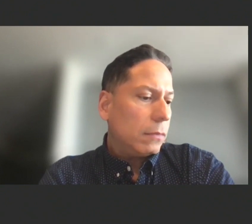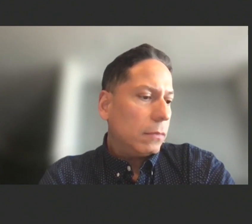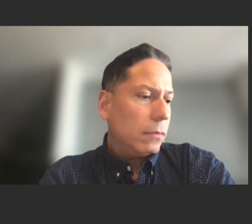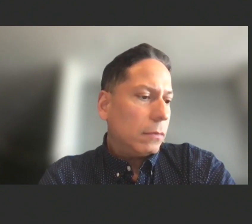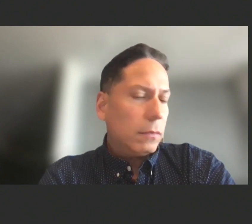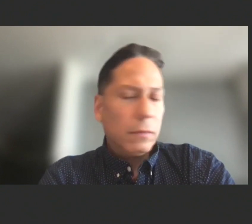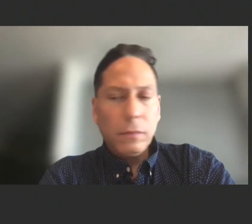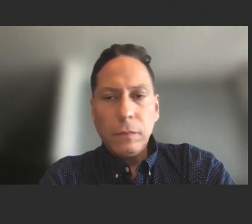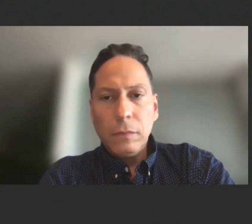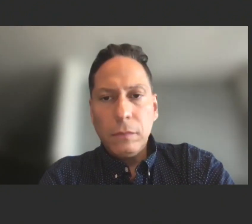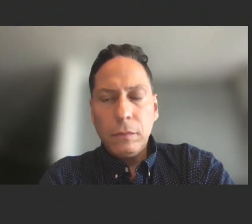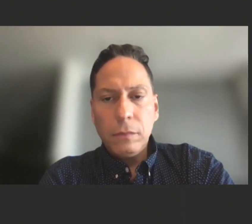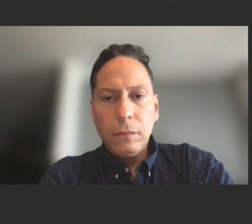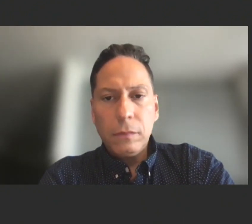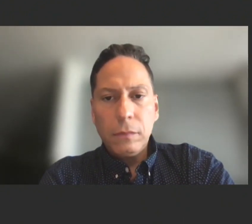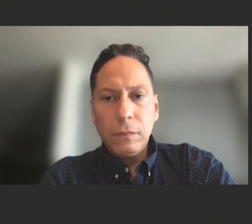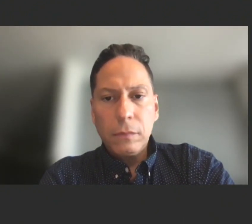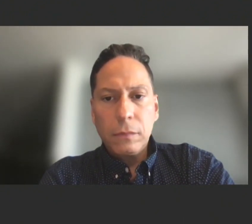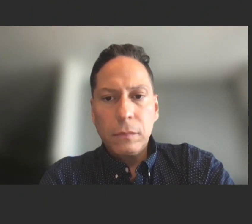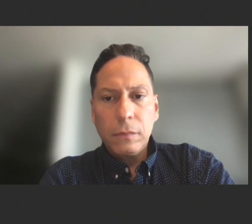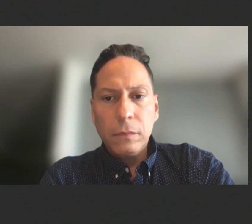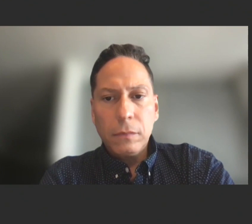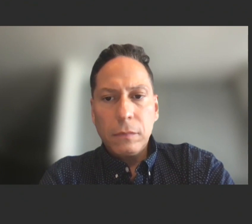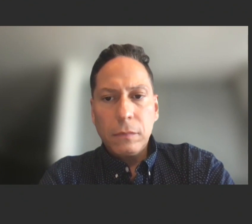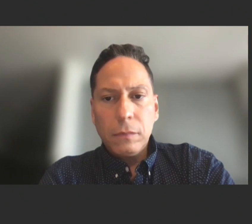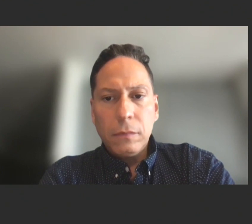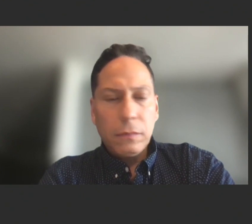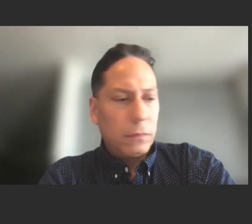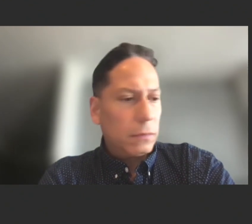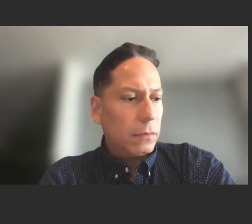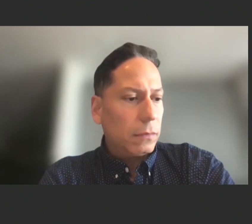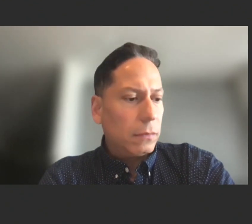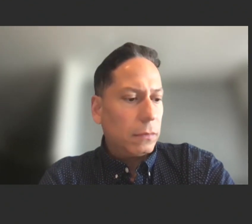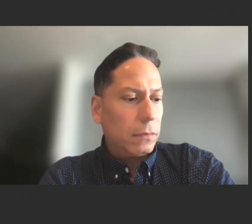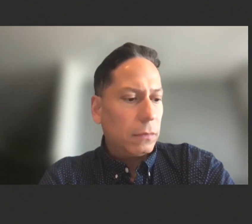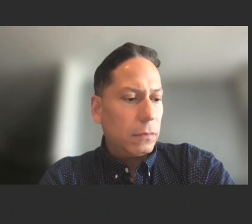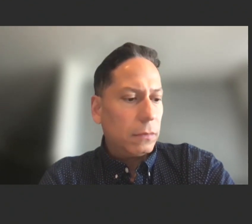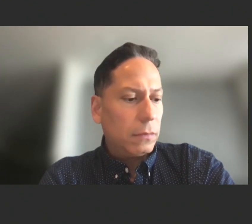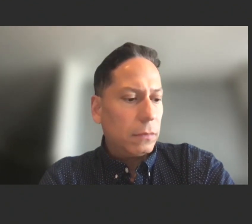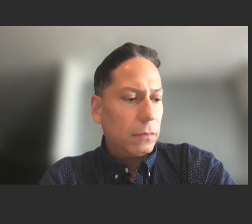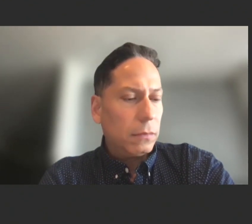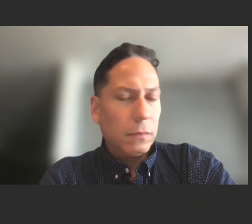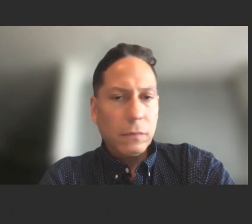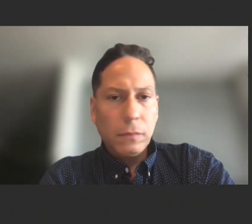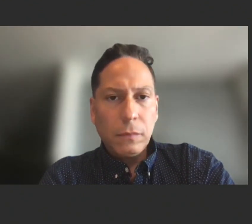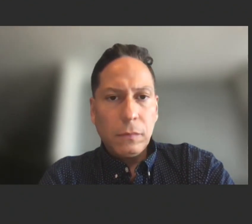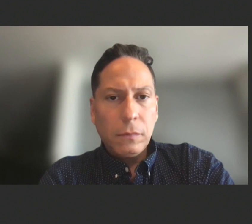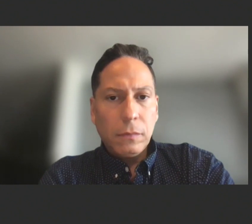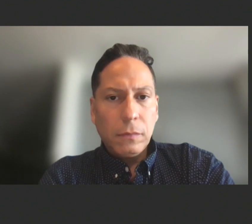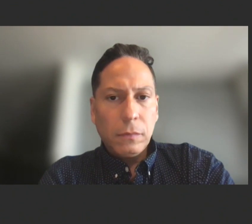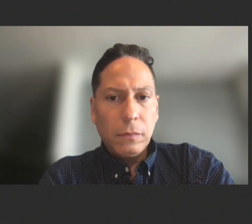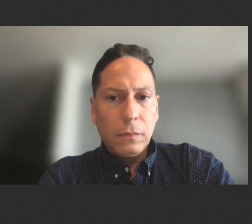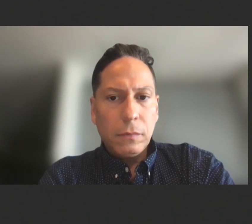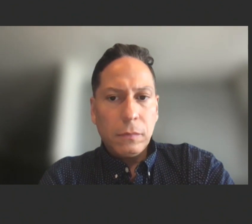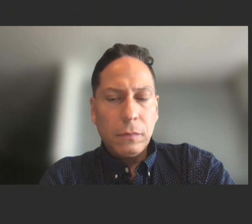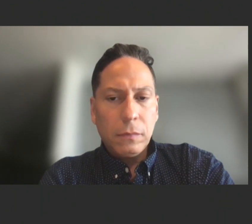small number considering the 95 percent for cisgender men, I would love to see you know